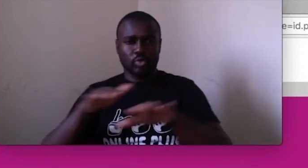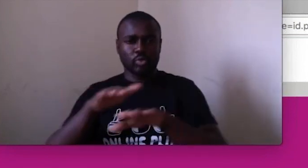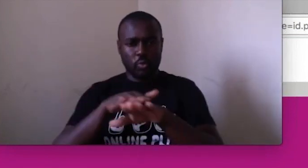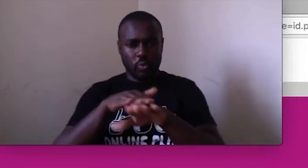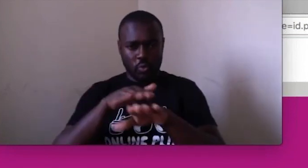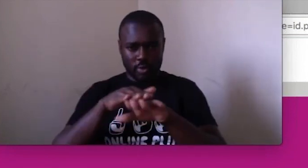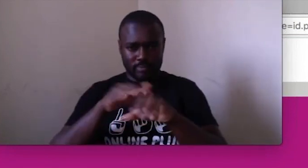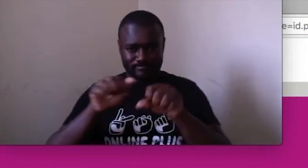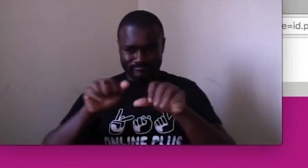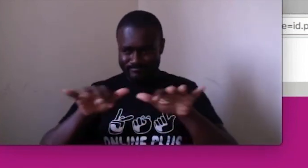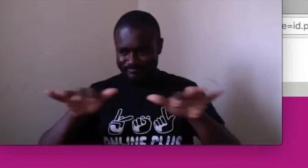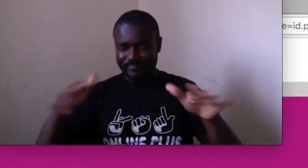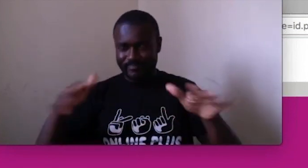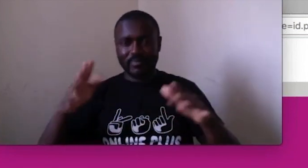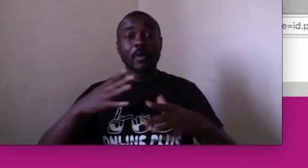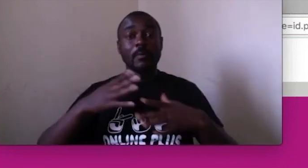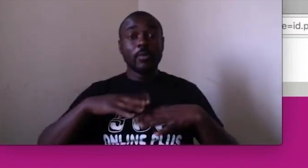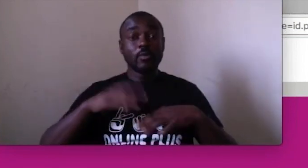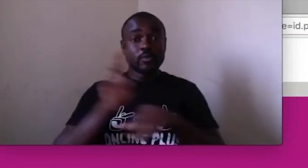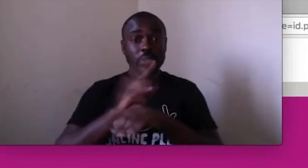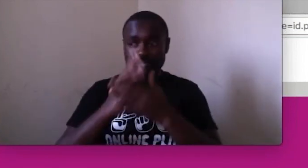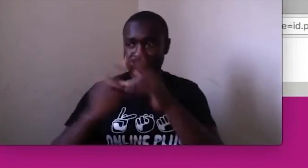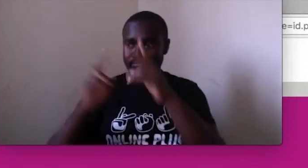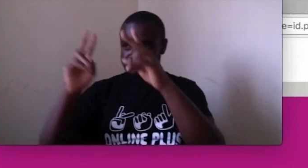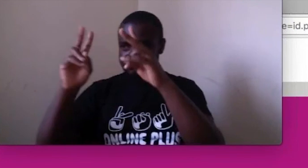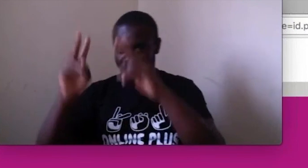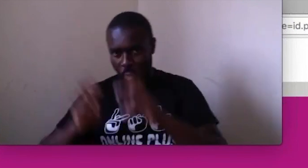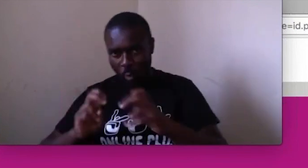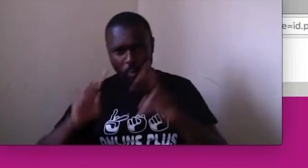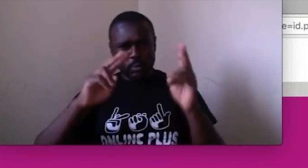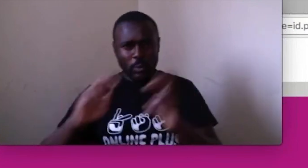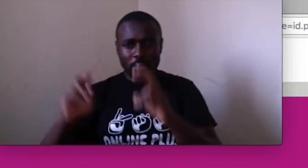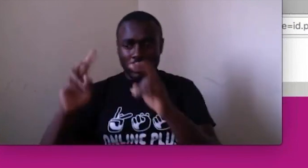so that is how I was able to slowly get it out there